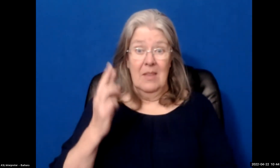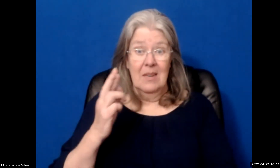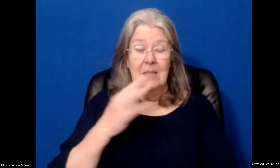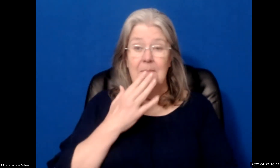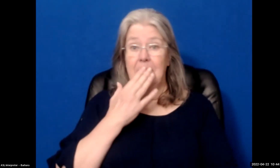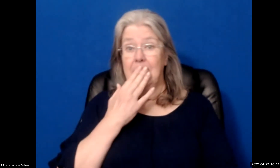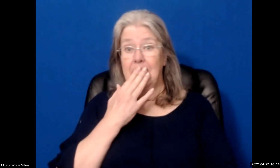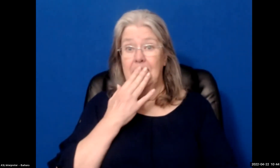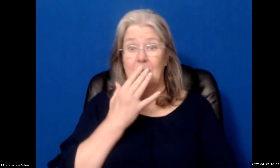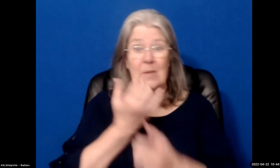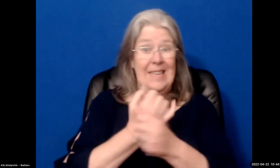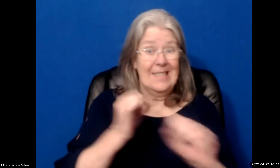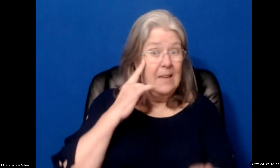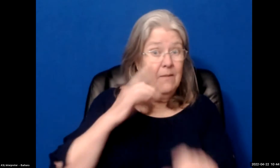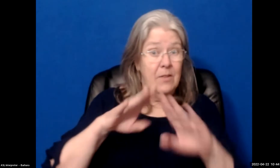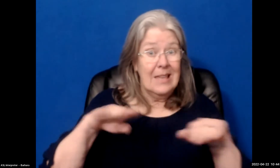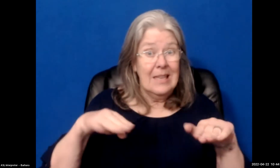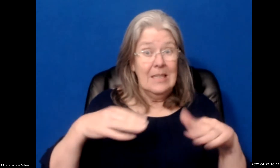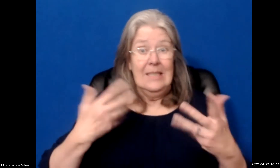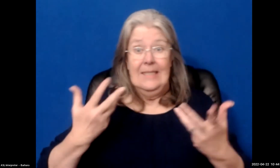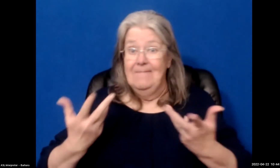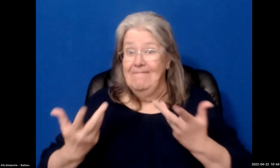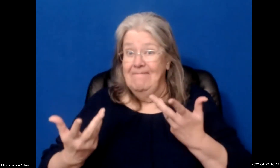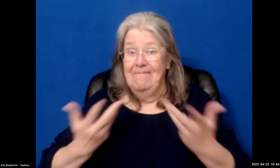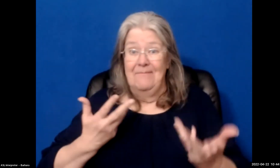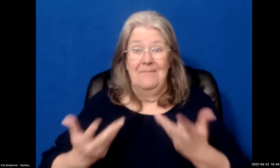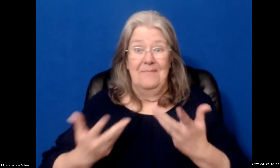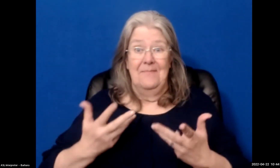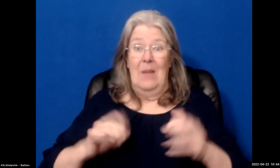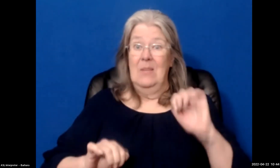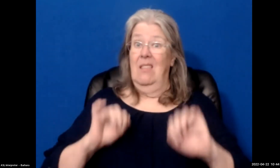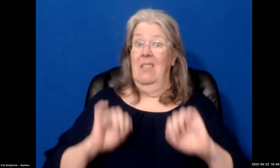that was safe for them to be in those, you know, places.